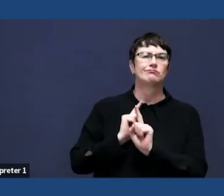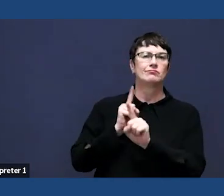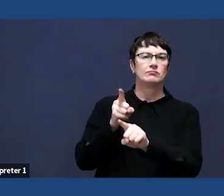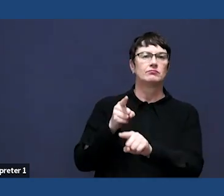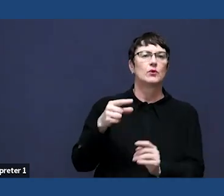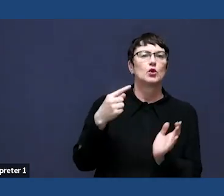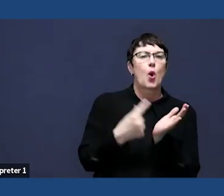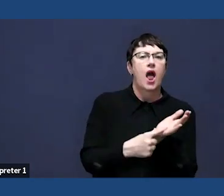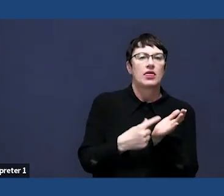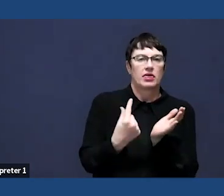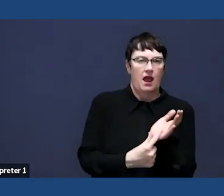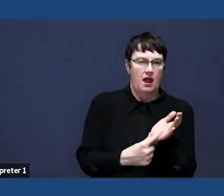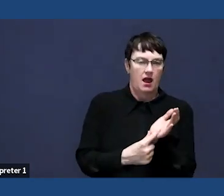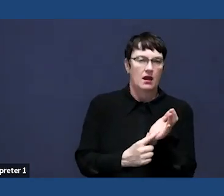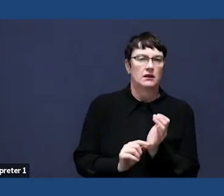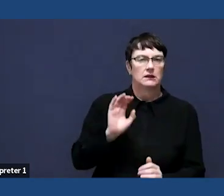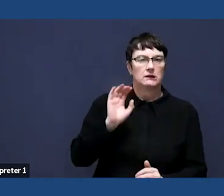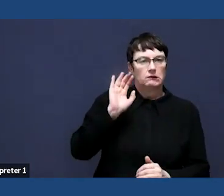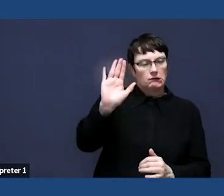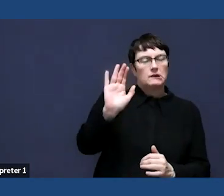pandemic to help out.